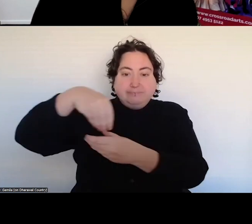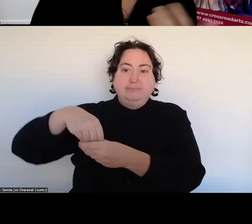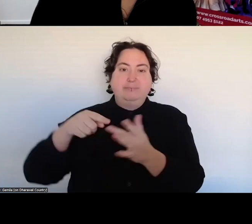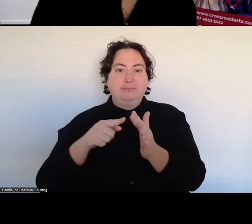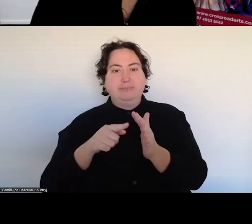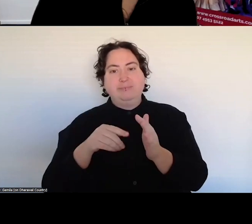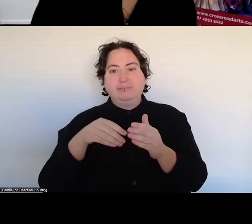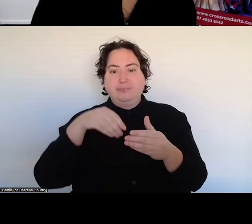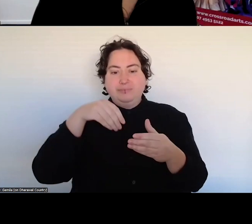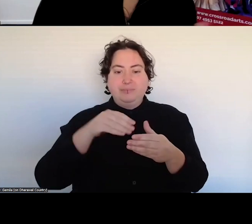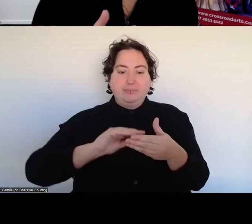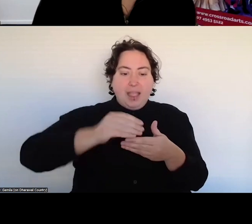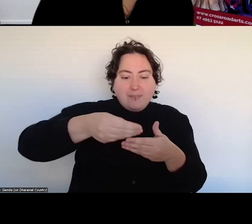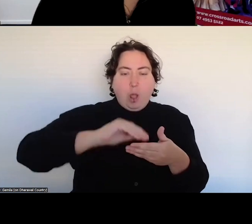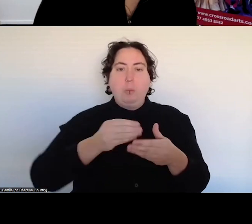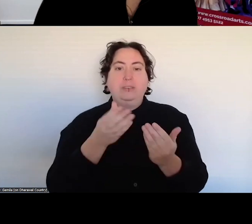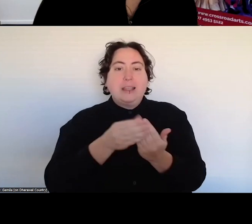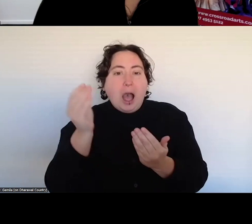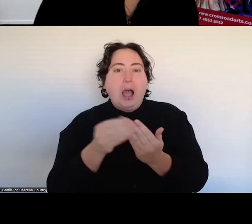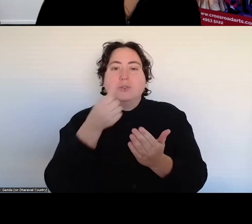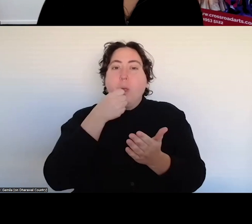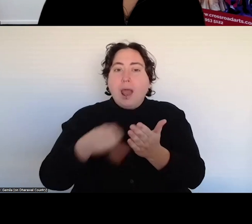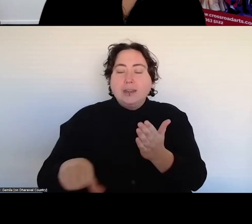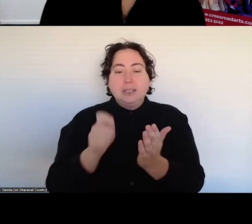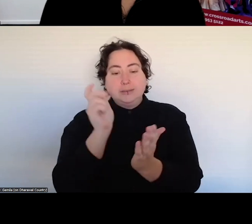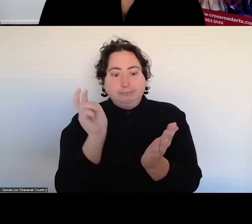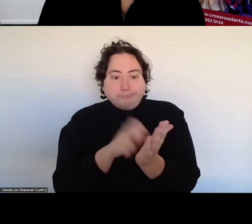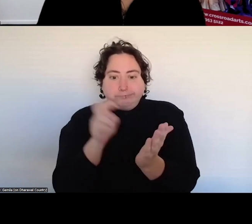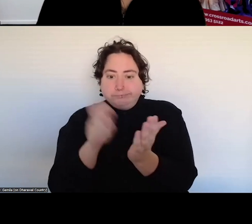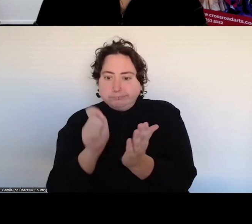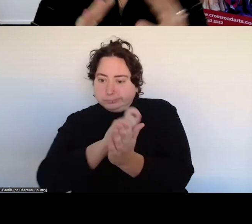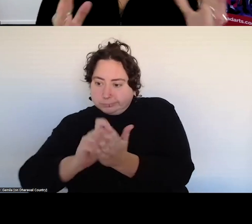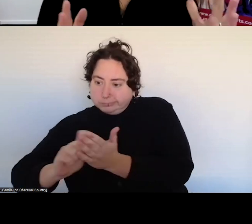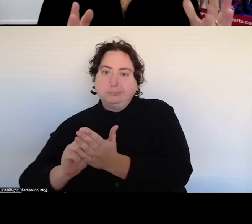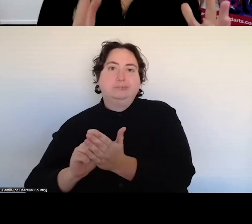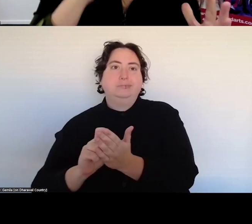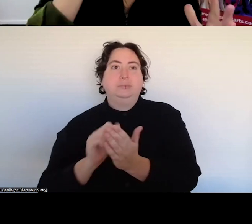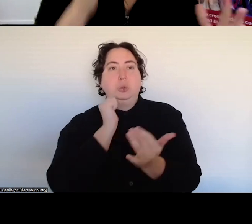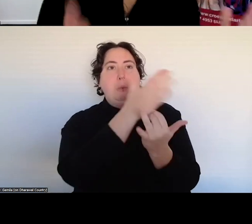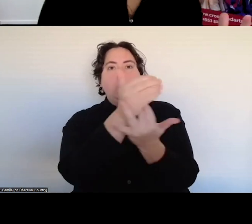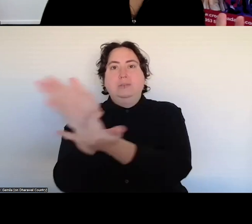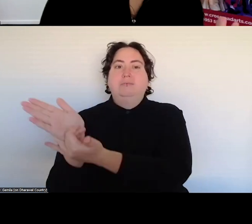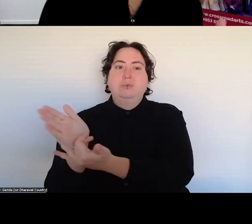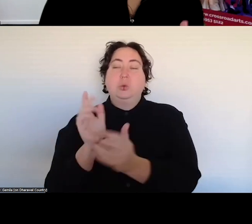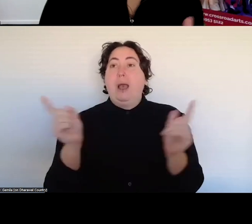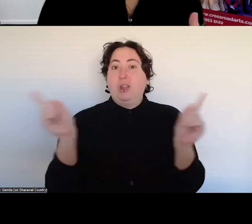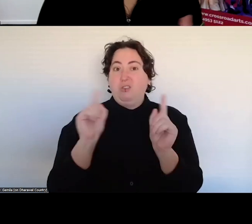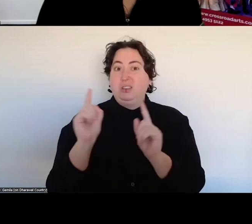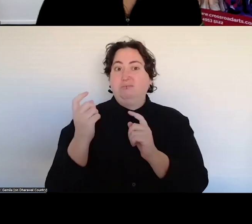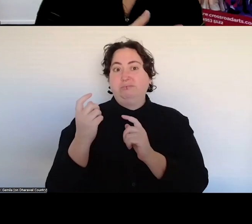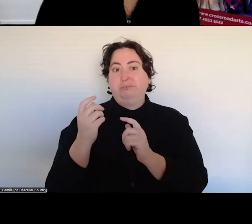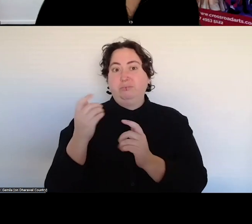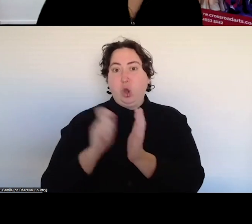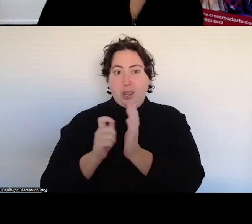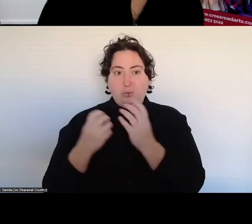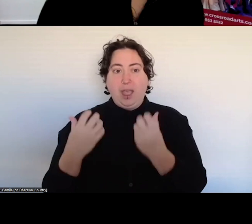or letters for existing donors and making sure that we also talk about what was achieved in the